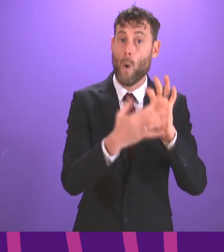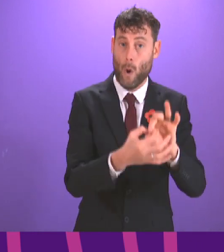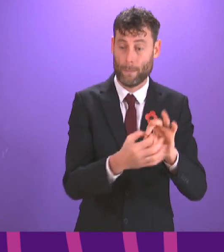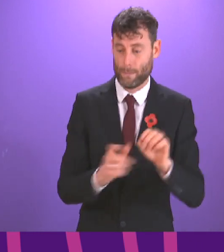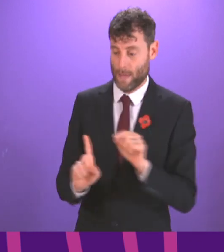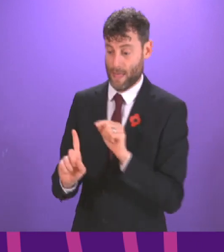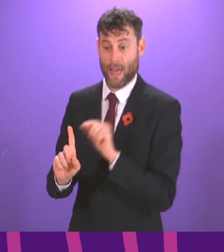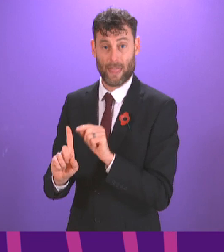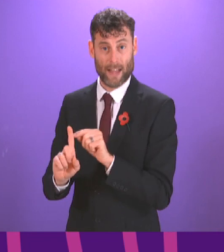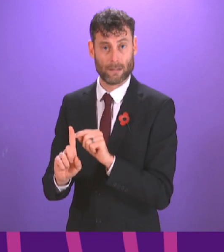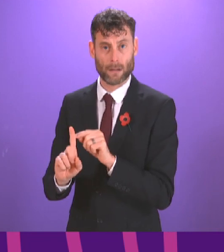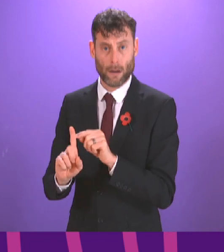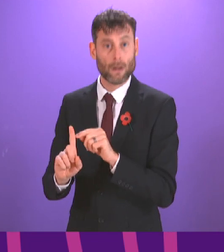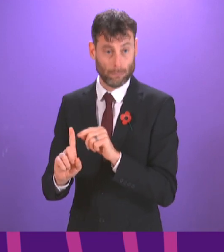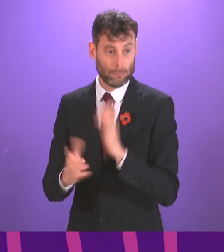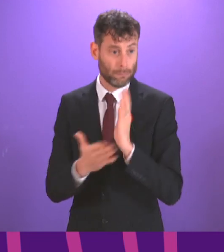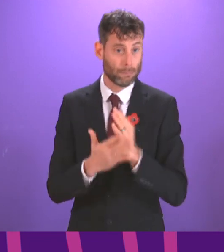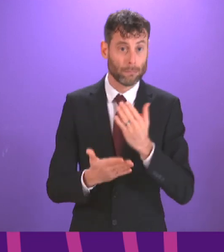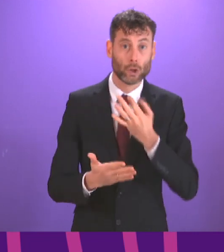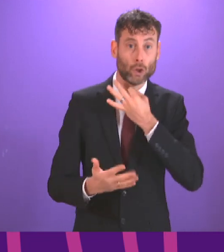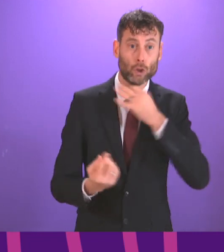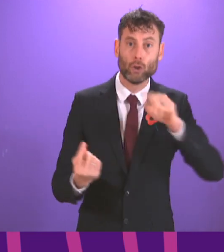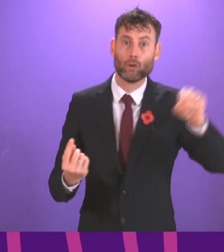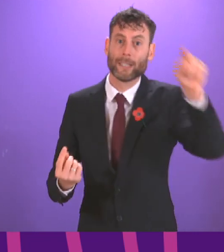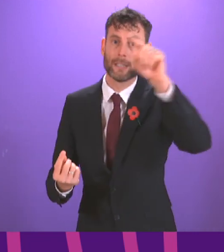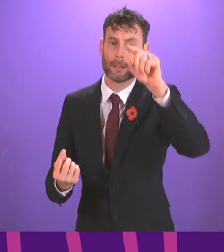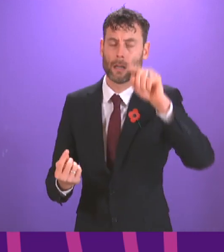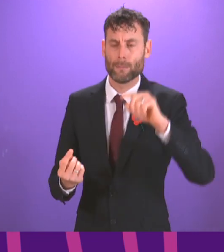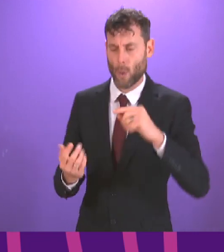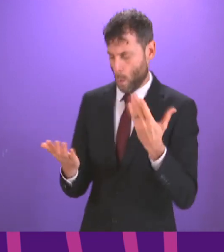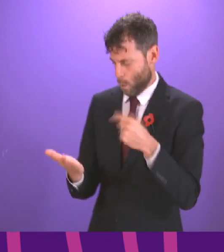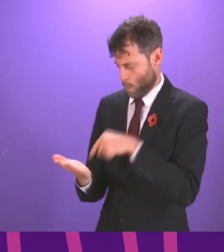was missing from the final report. Does the First Minister really think that the delay, the spin and the sleight of hand